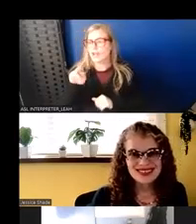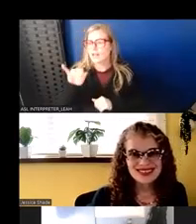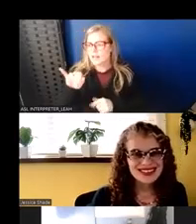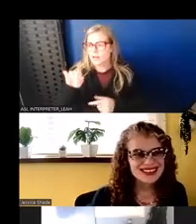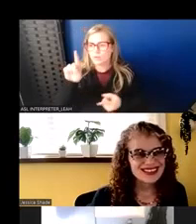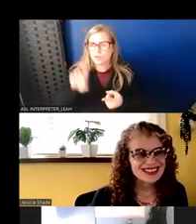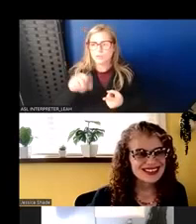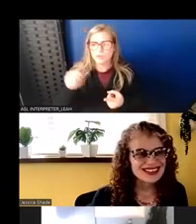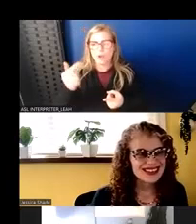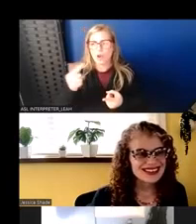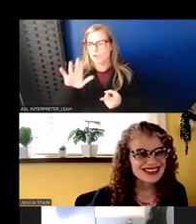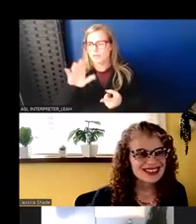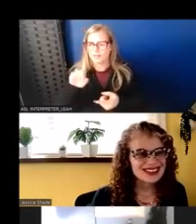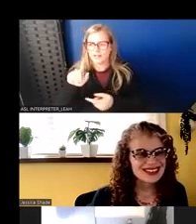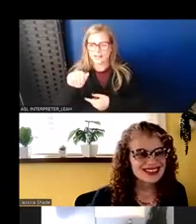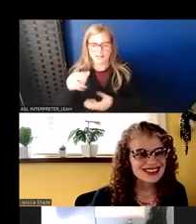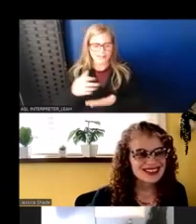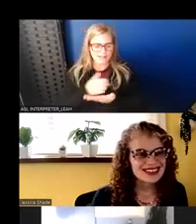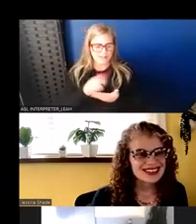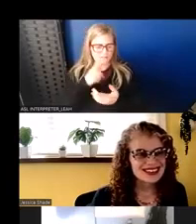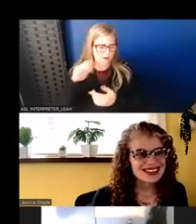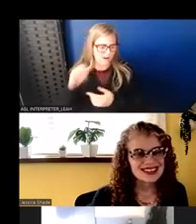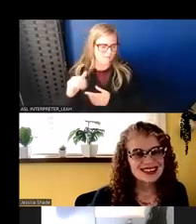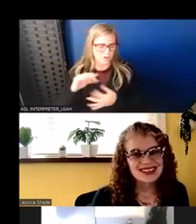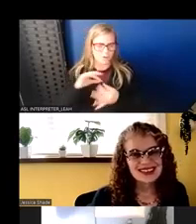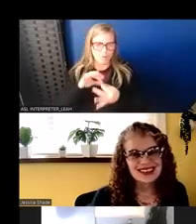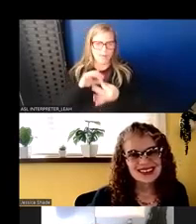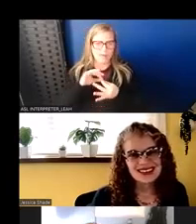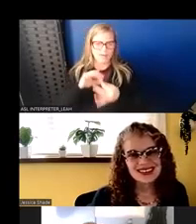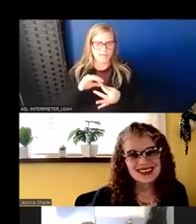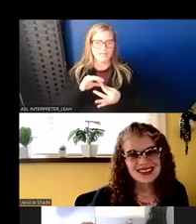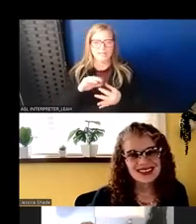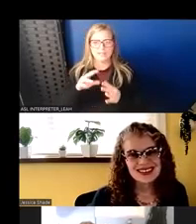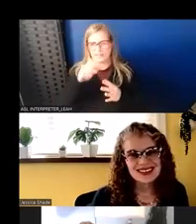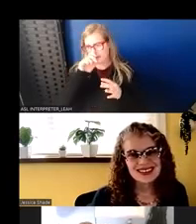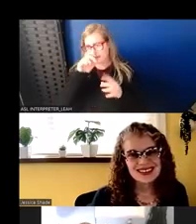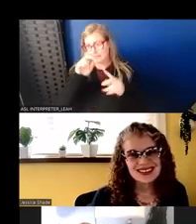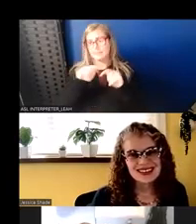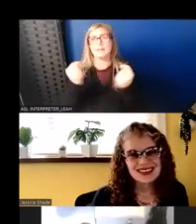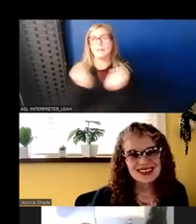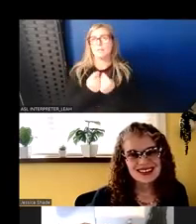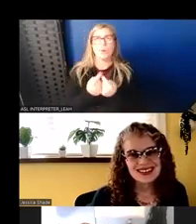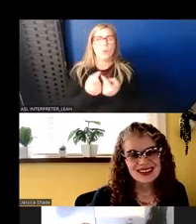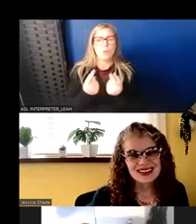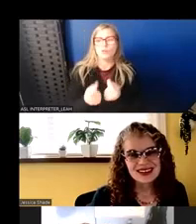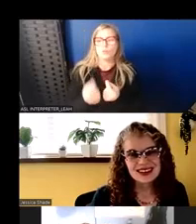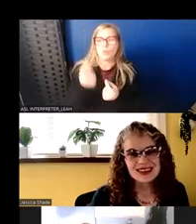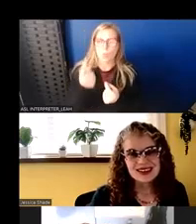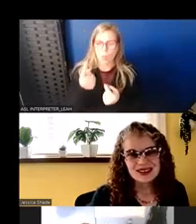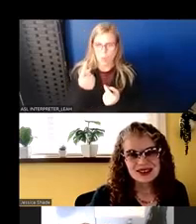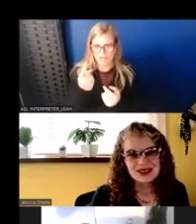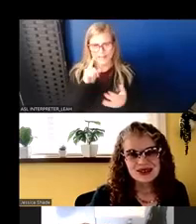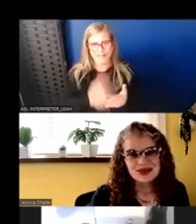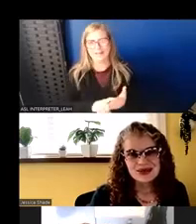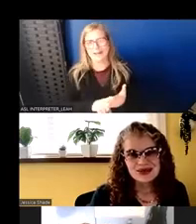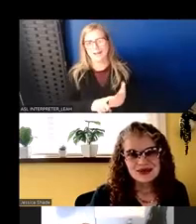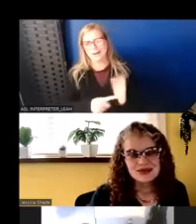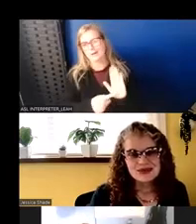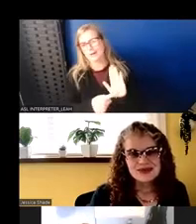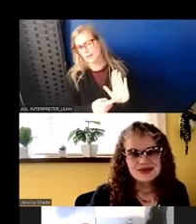been collecting forever about teams. How do you know how, what's the one indicator that predicts if a team is going to be successful or not and productive?